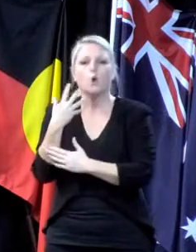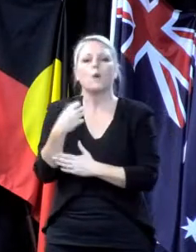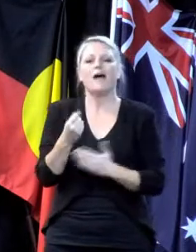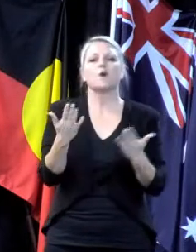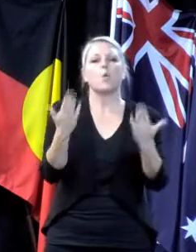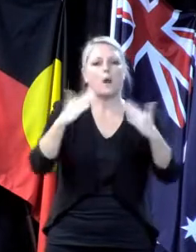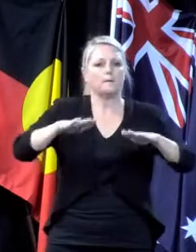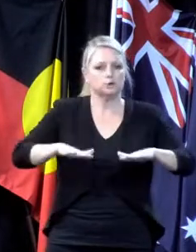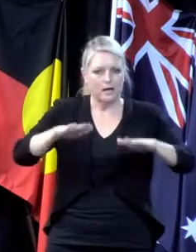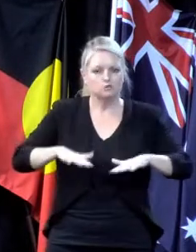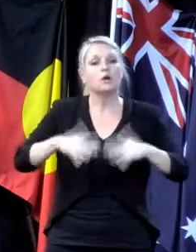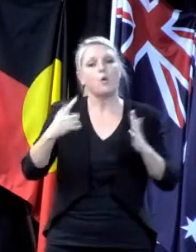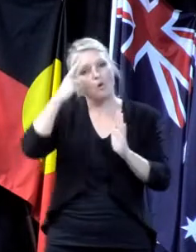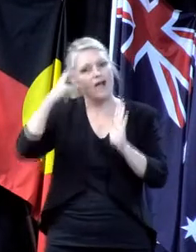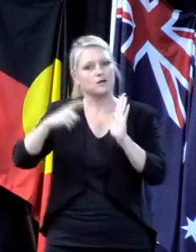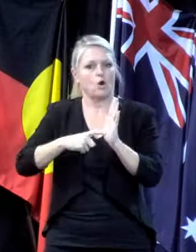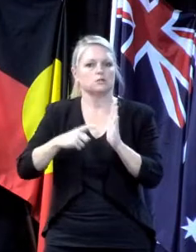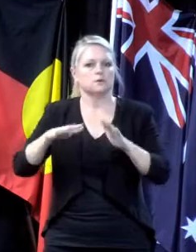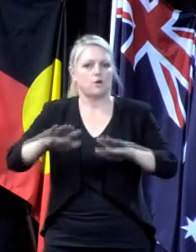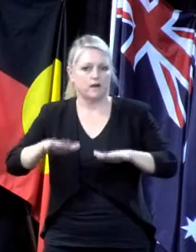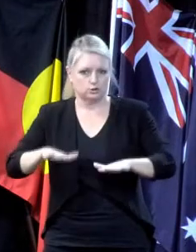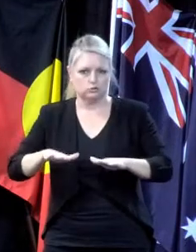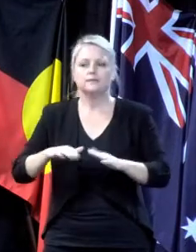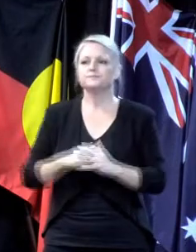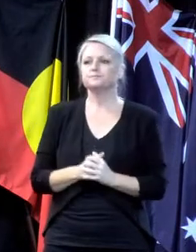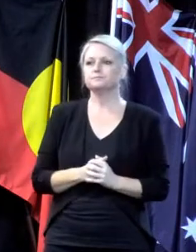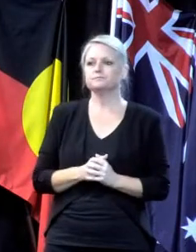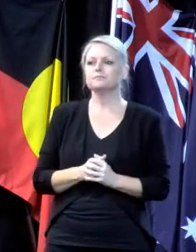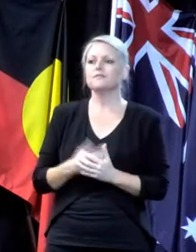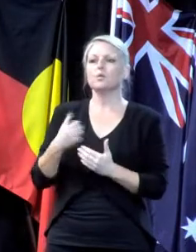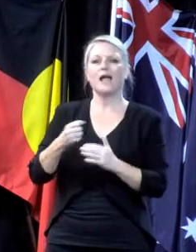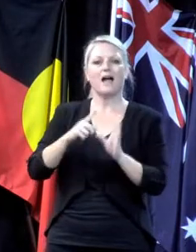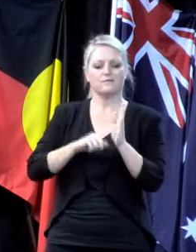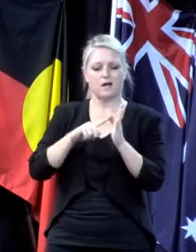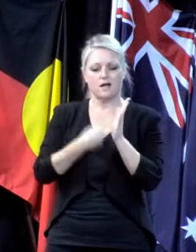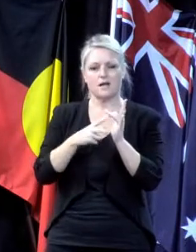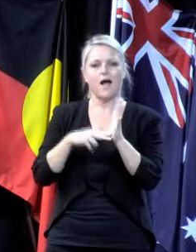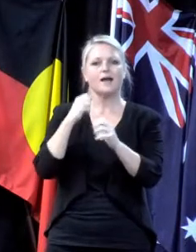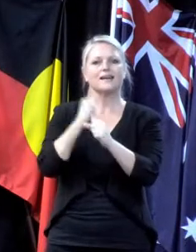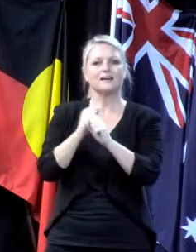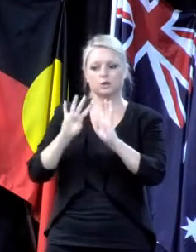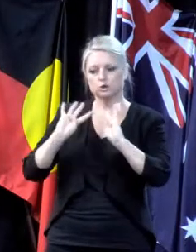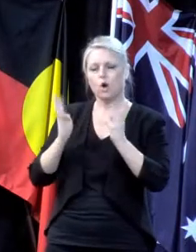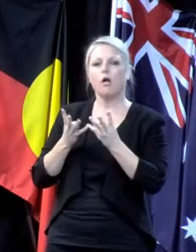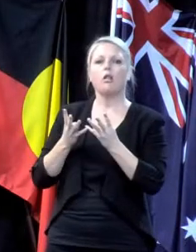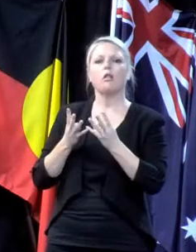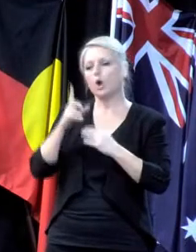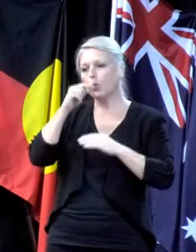And we have, within our school, a yarning circle where if we - We can go and sit at the yarning circle.